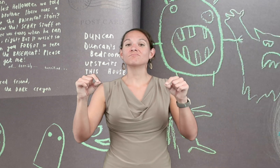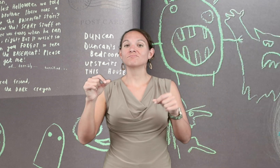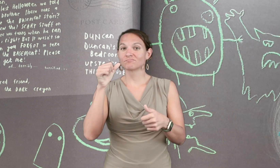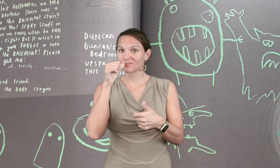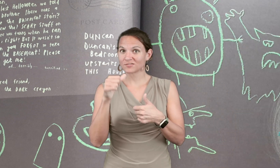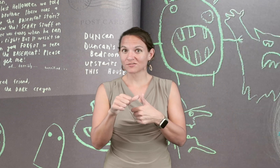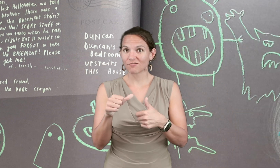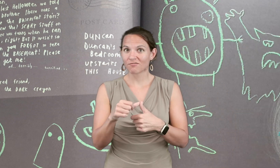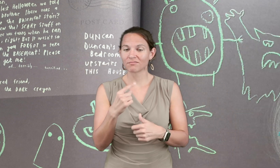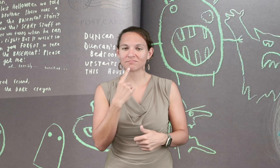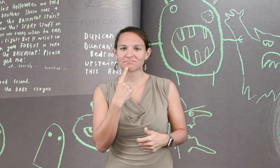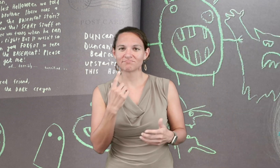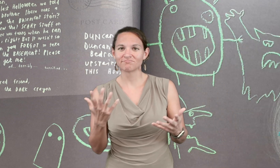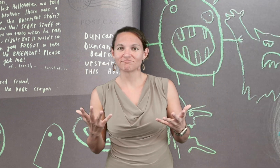The next postcard said,